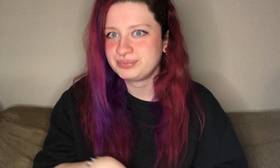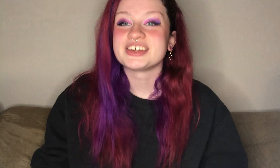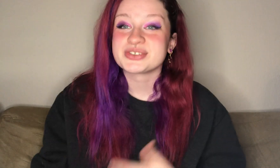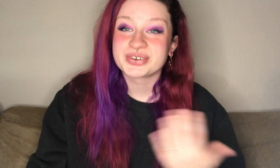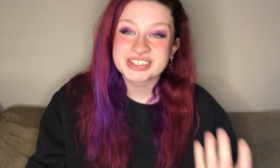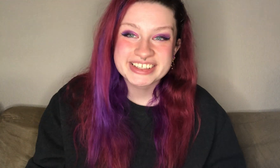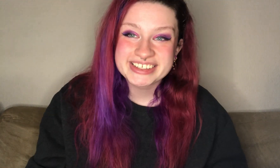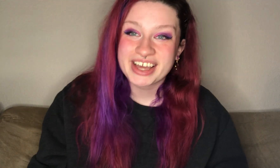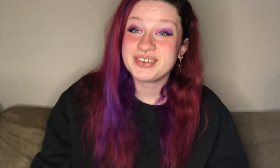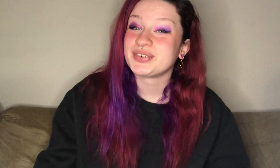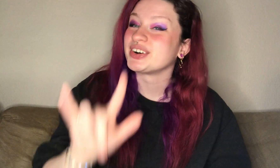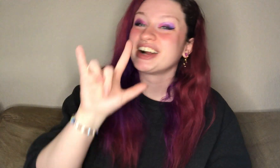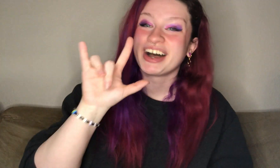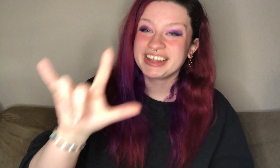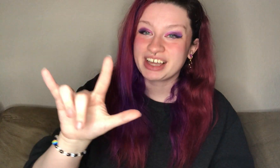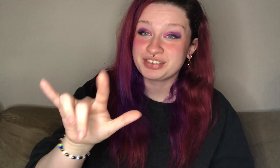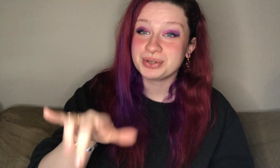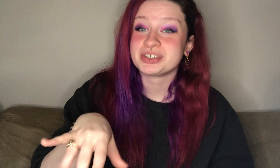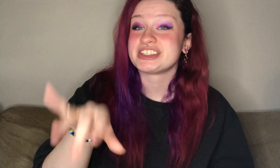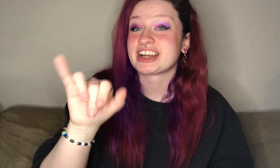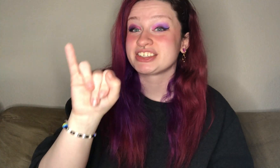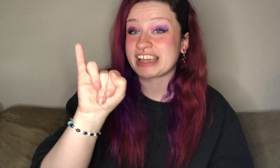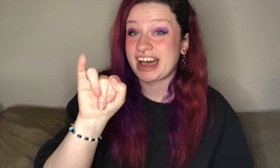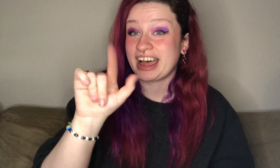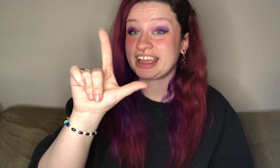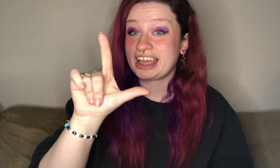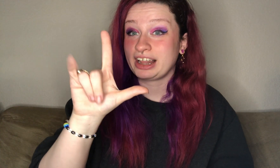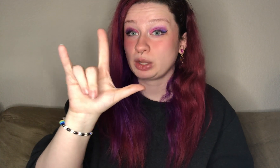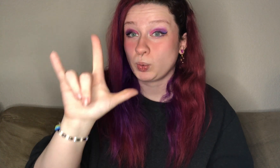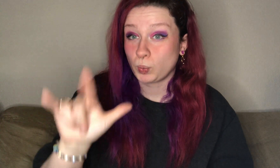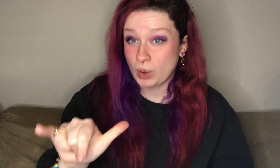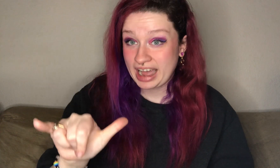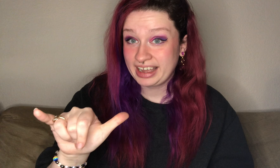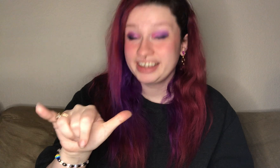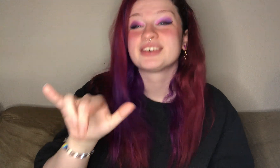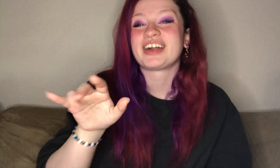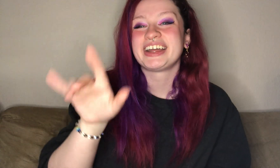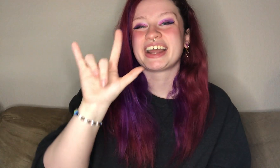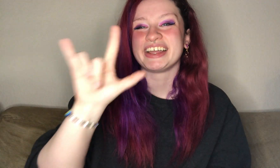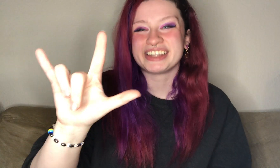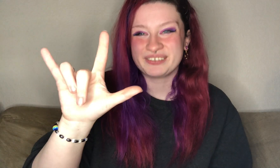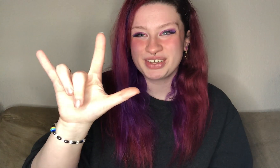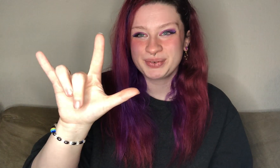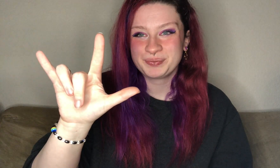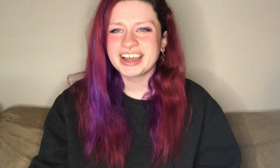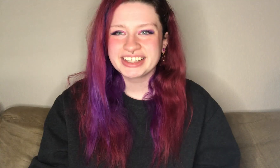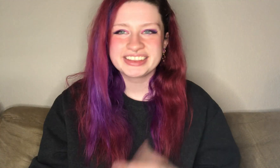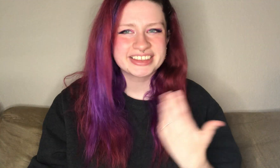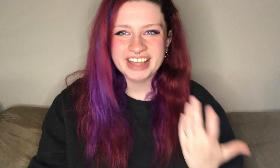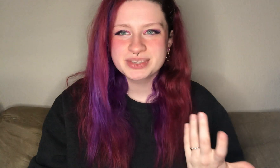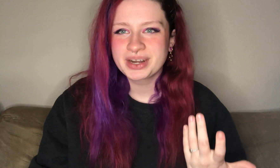there's of course the sign for i love you which is actually I-L-Y right i love you and then the last one i